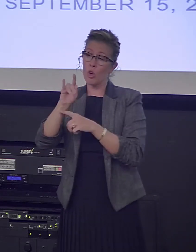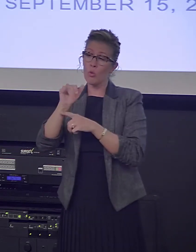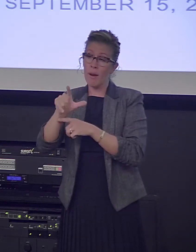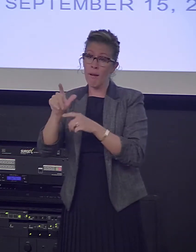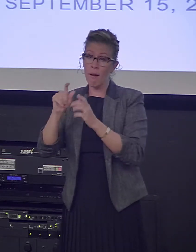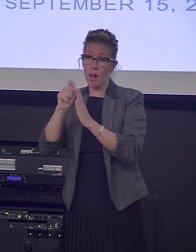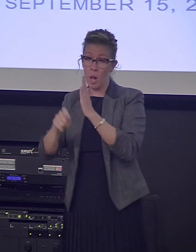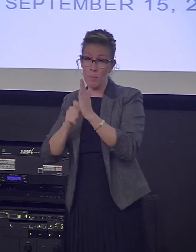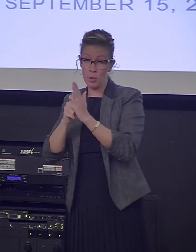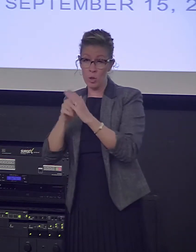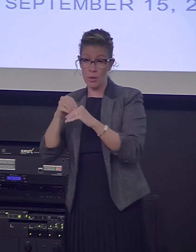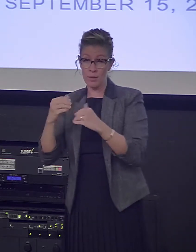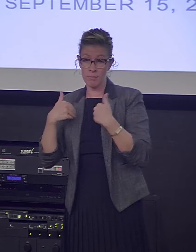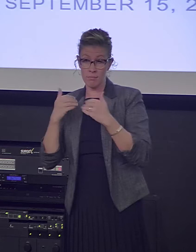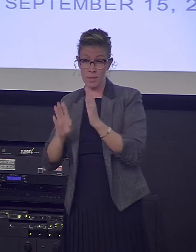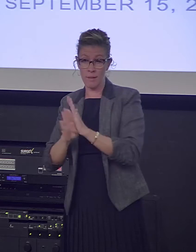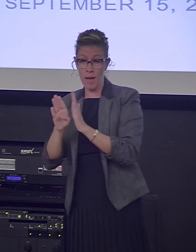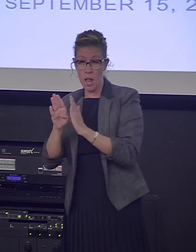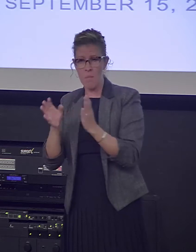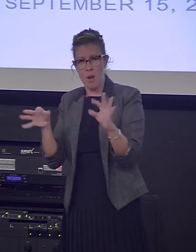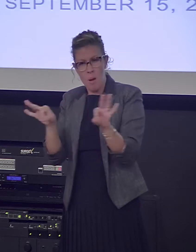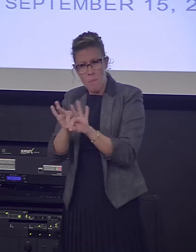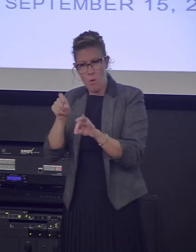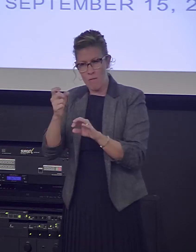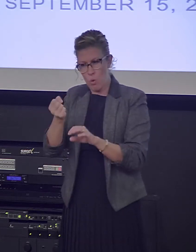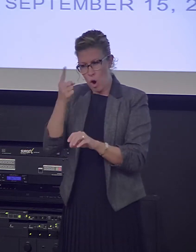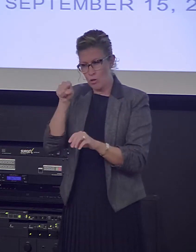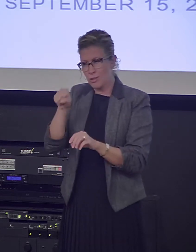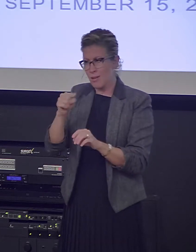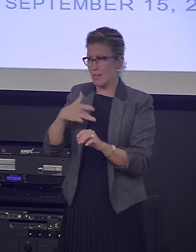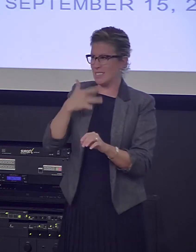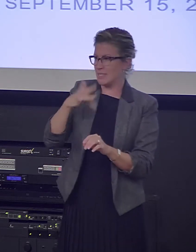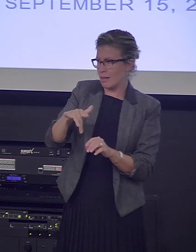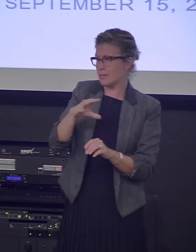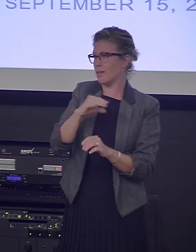of understanding the sensitive and critical periods